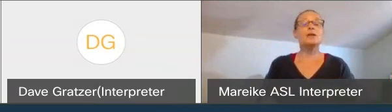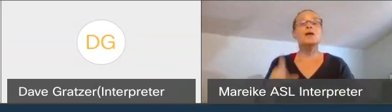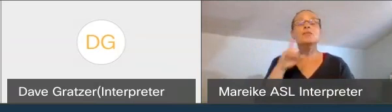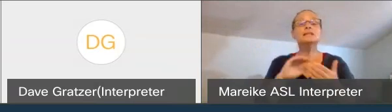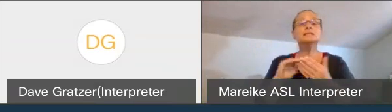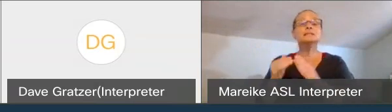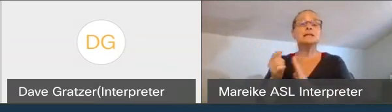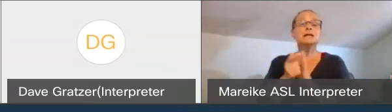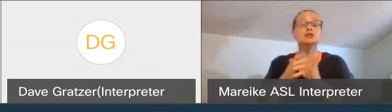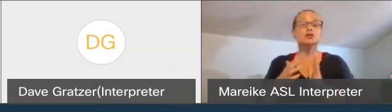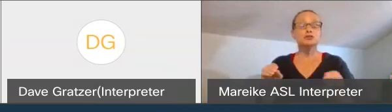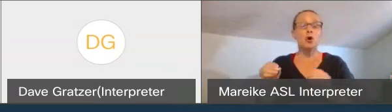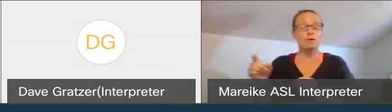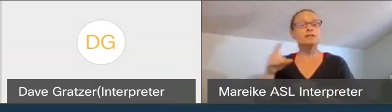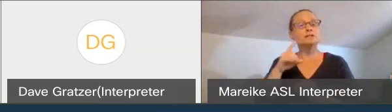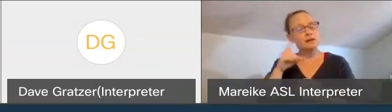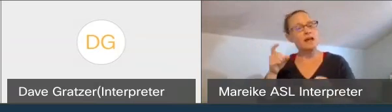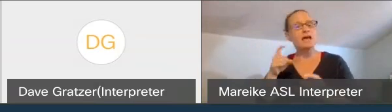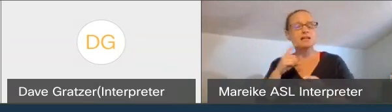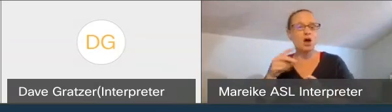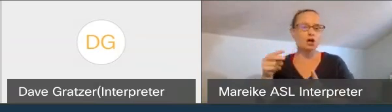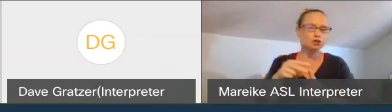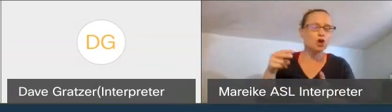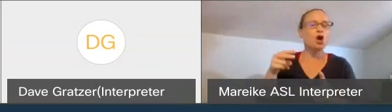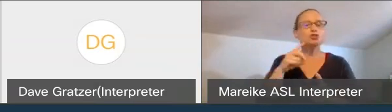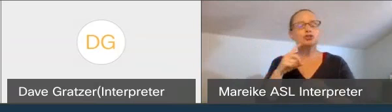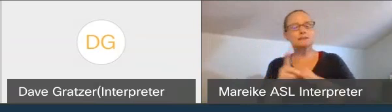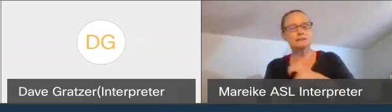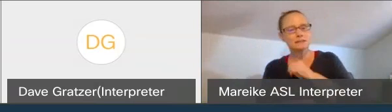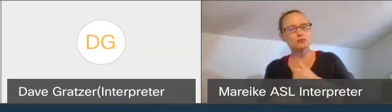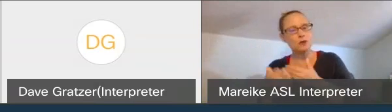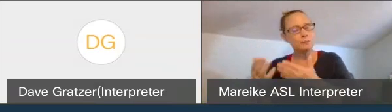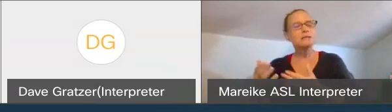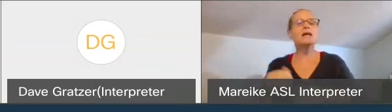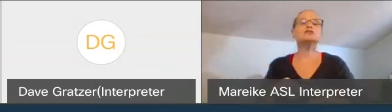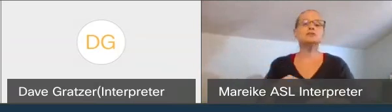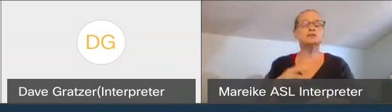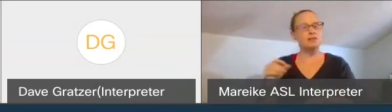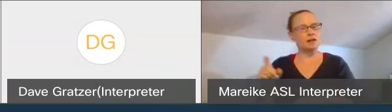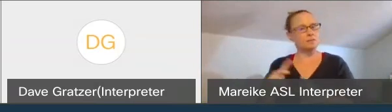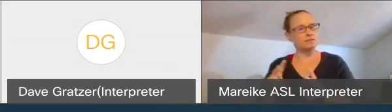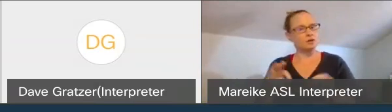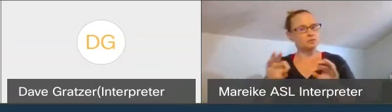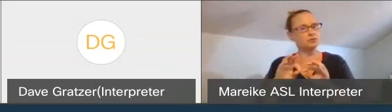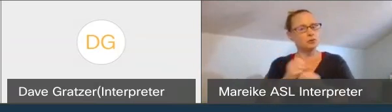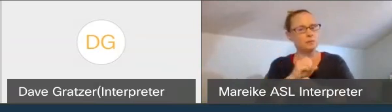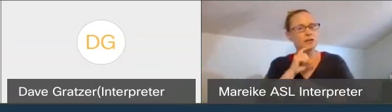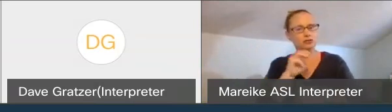all of our charging, sentencing recommendations, revocation, or similar warrant procedures, and they've been very crucial to ensuring mass legality.